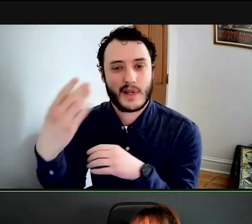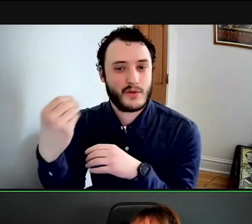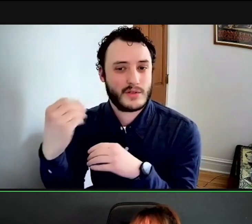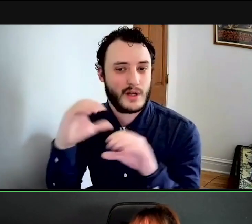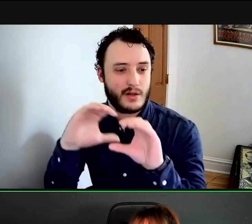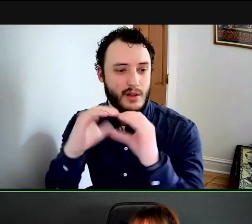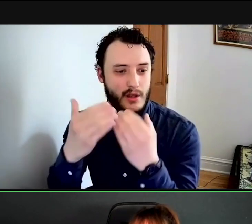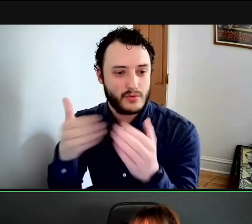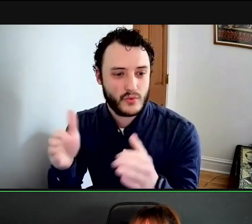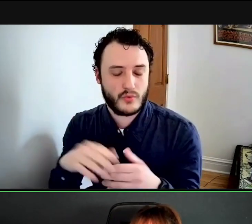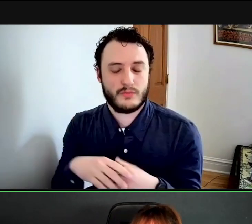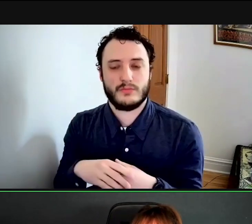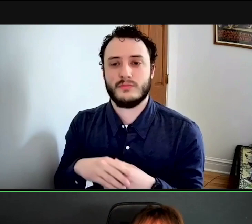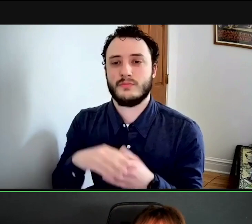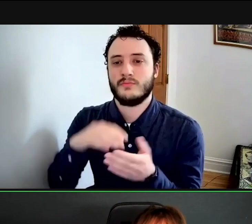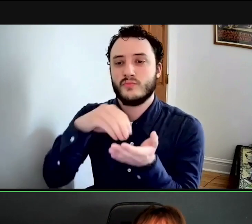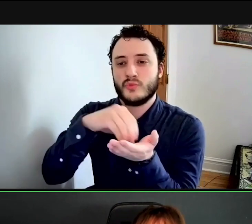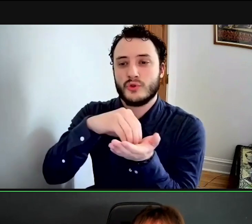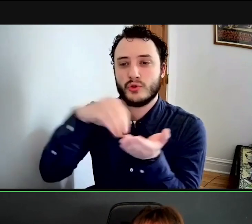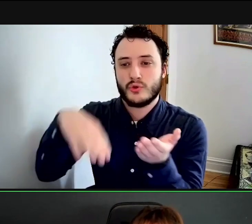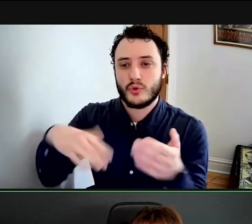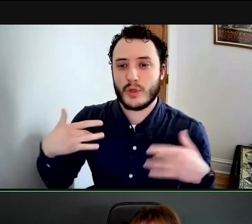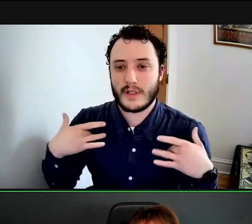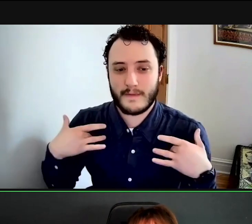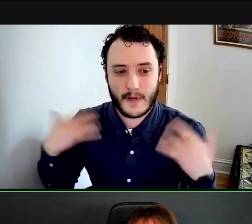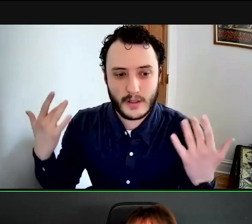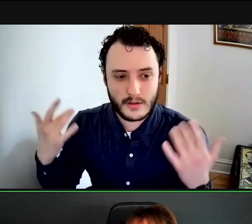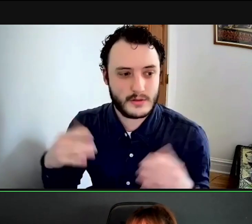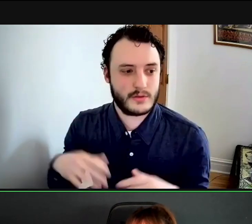that are offered on campus, including activities